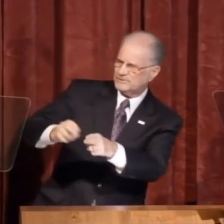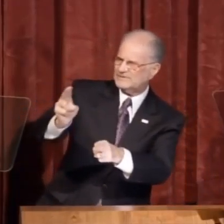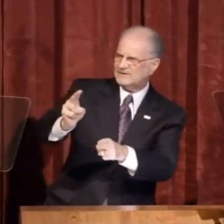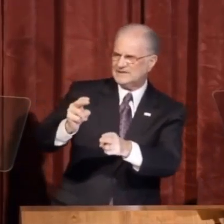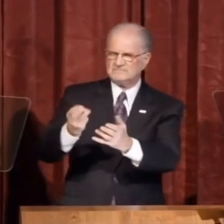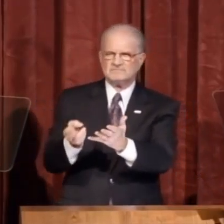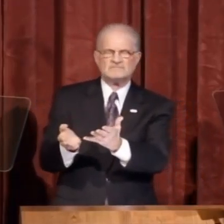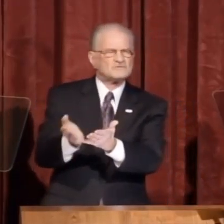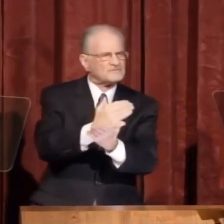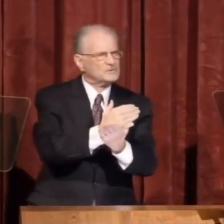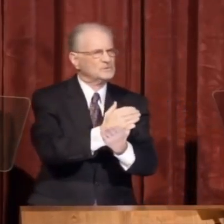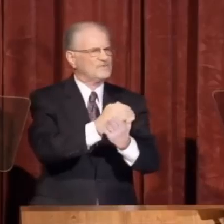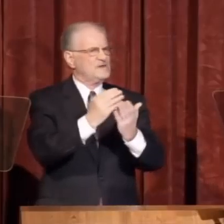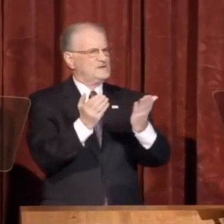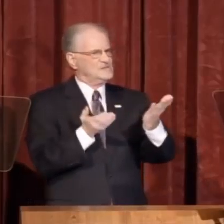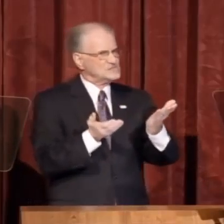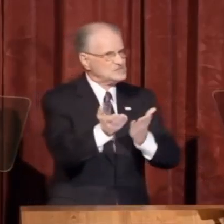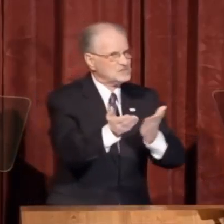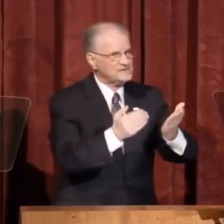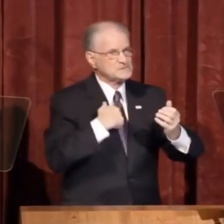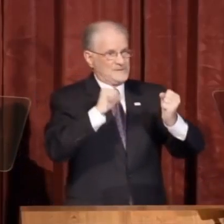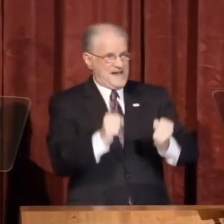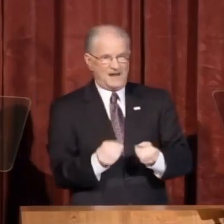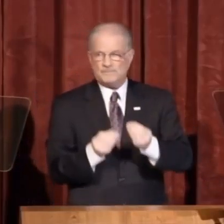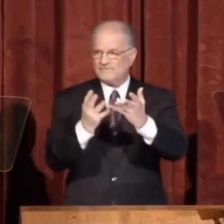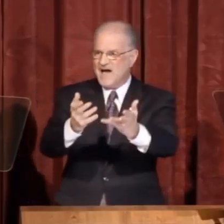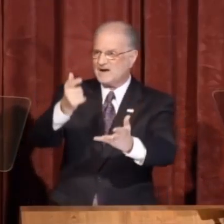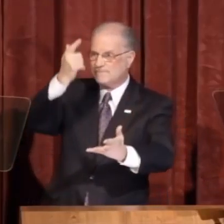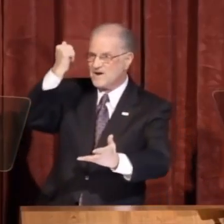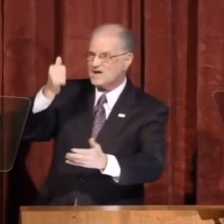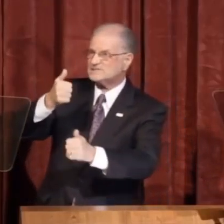in their potential to transform.